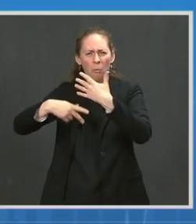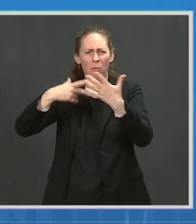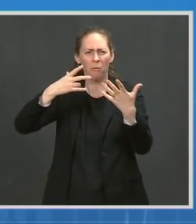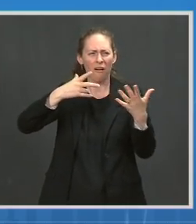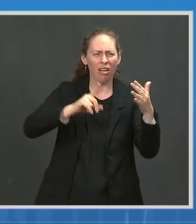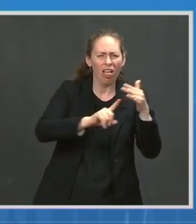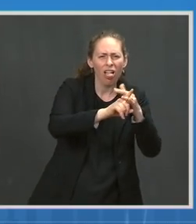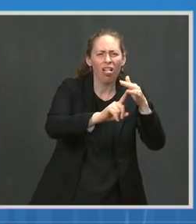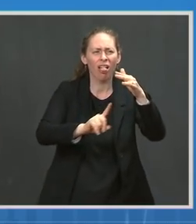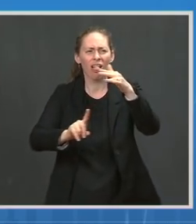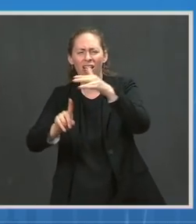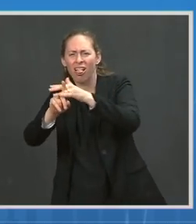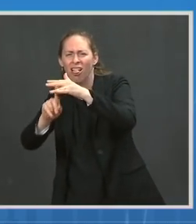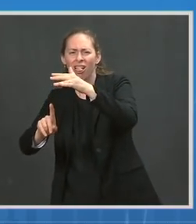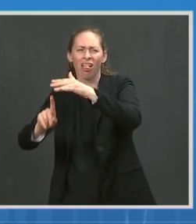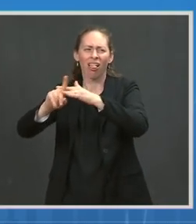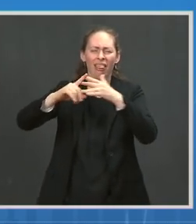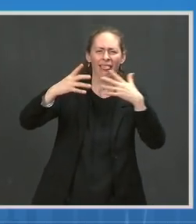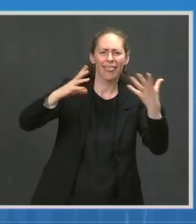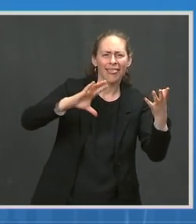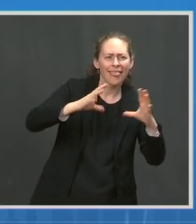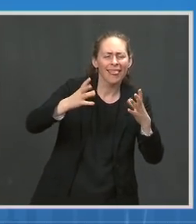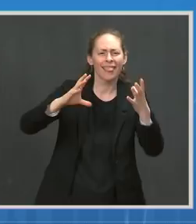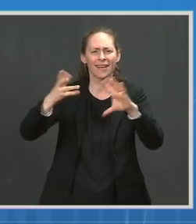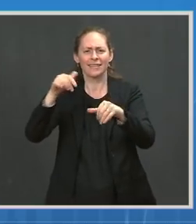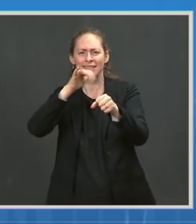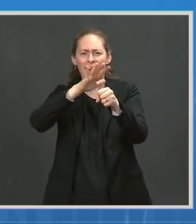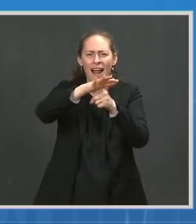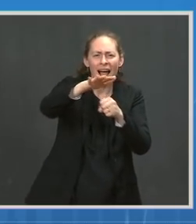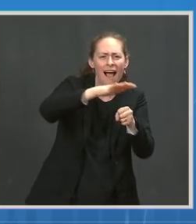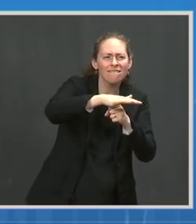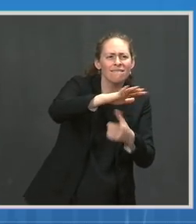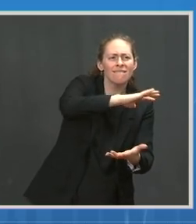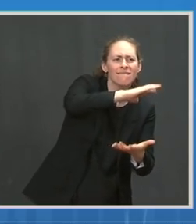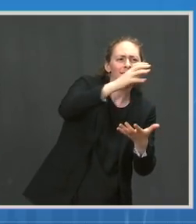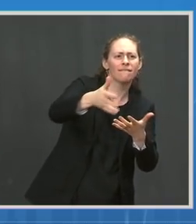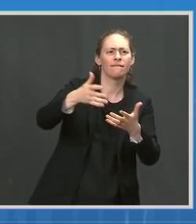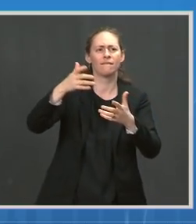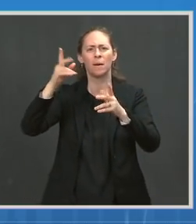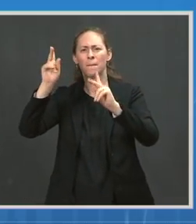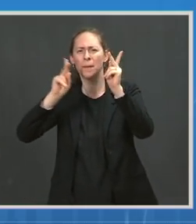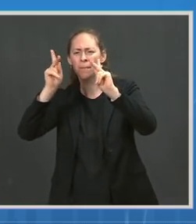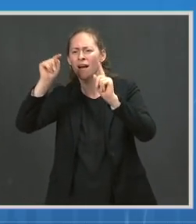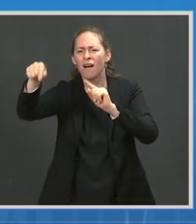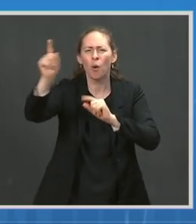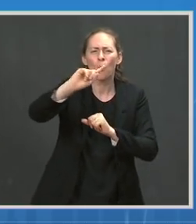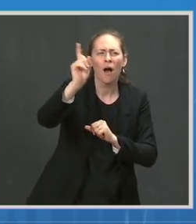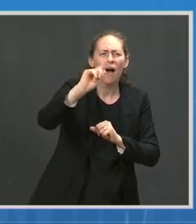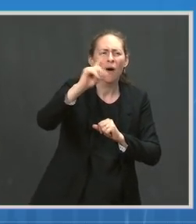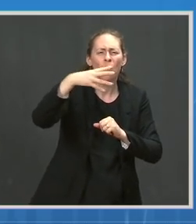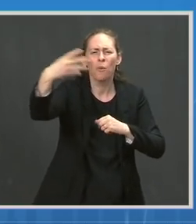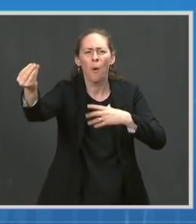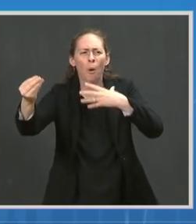not enough vaccines, few places to get vaccinated, a shortage of vaccinators, and confusing rules